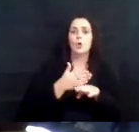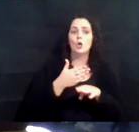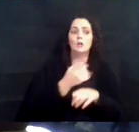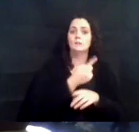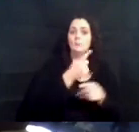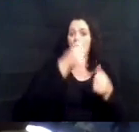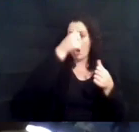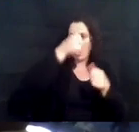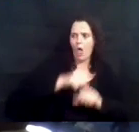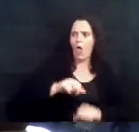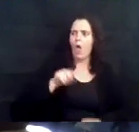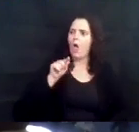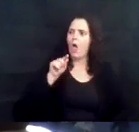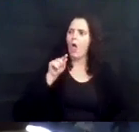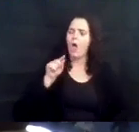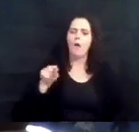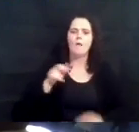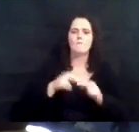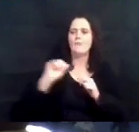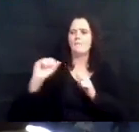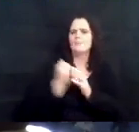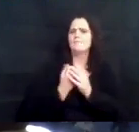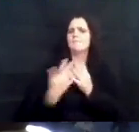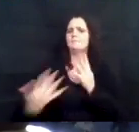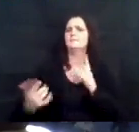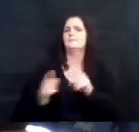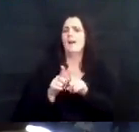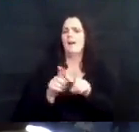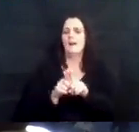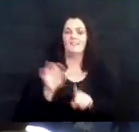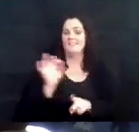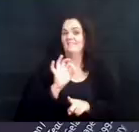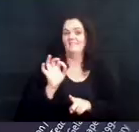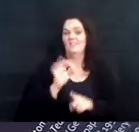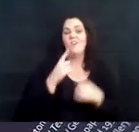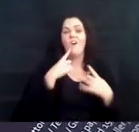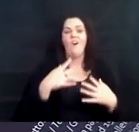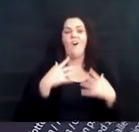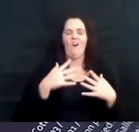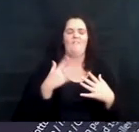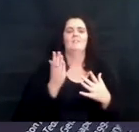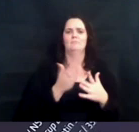So I'm going to switch over cameras here so you can take a look at this, so let's switch that. There we go.